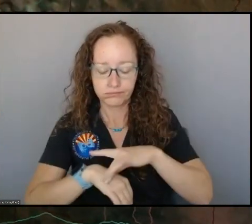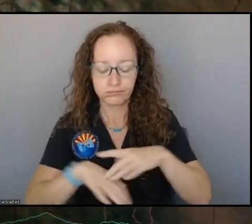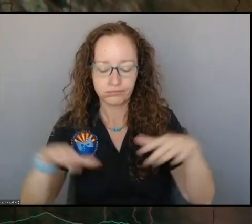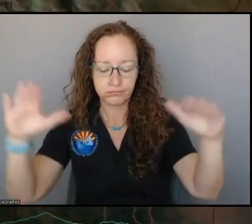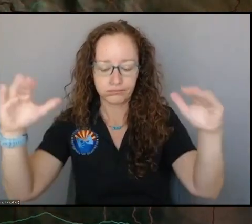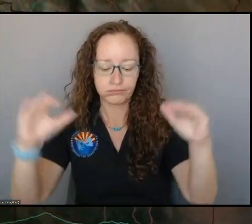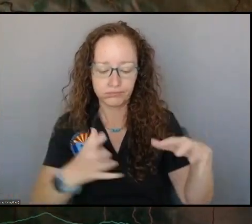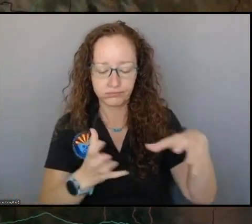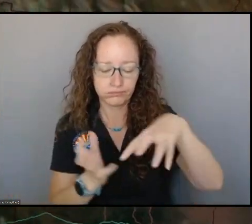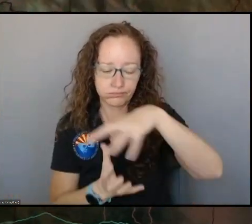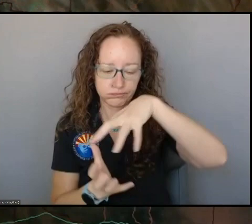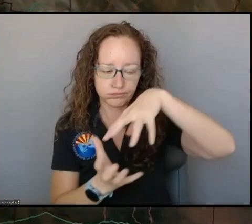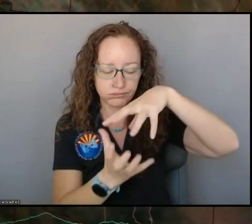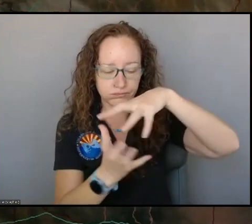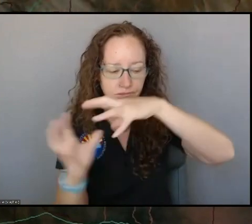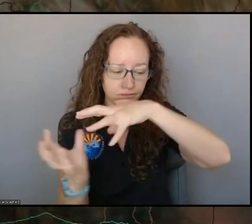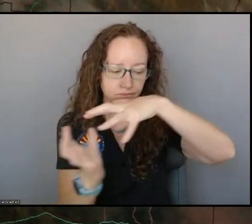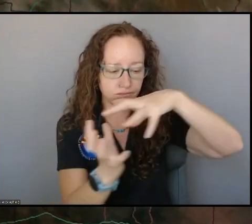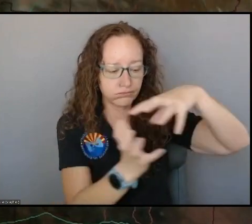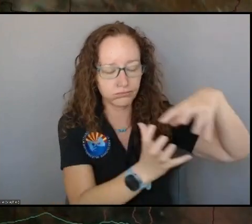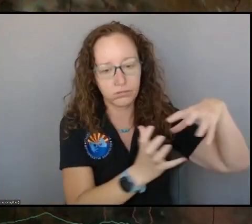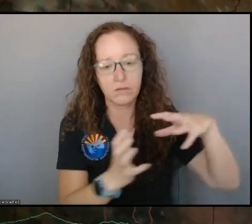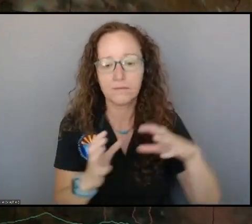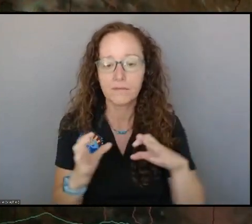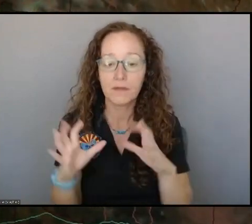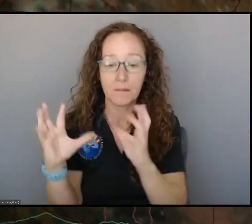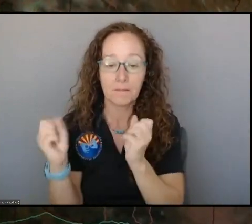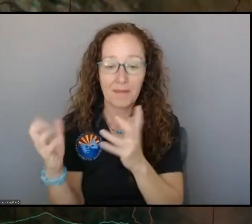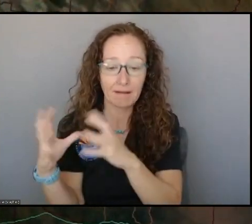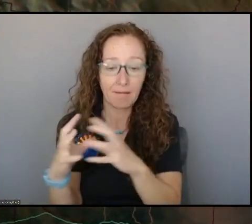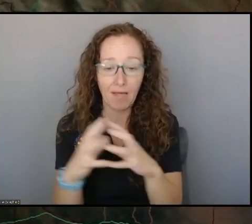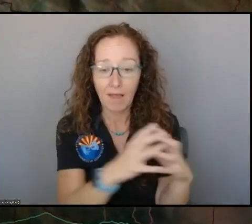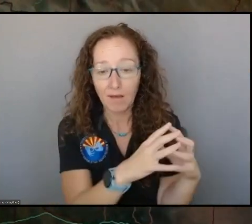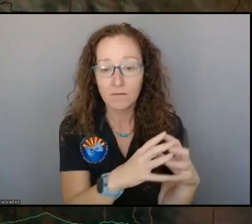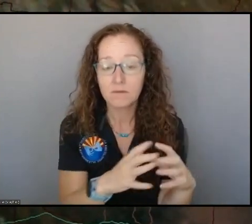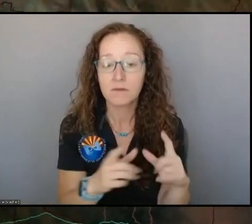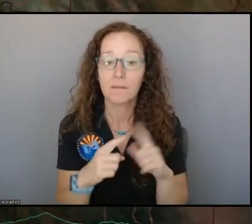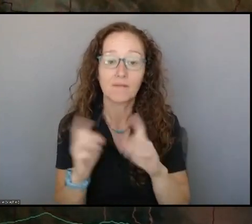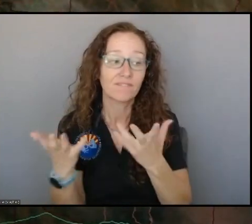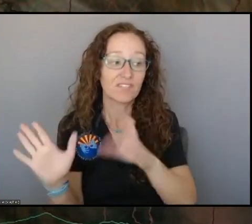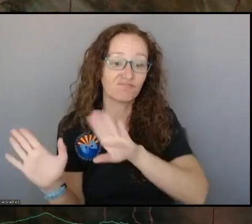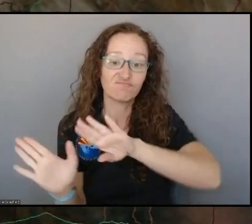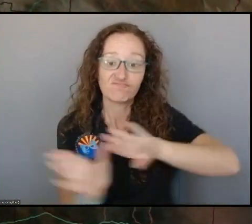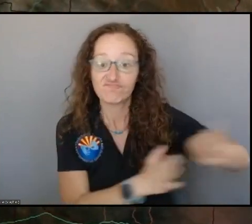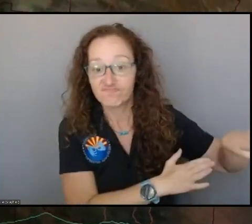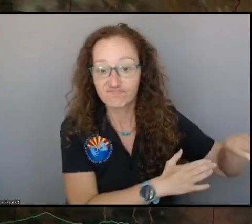Gulf of Mexico back west into our area. But that's been pushed out of the area. So now we're dealing with much drier